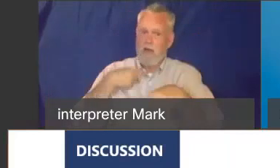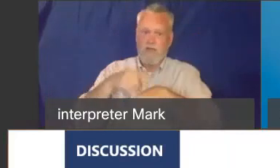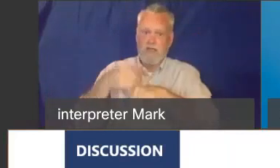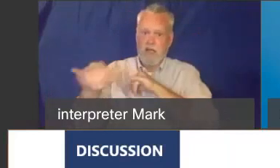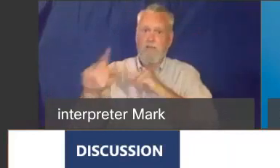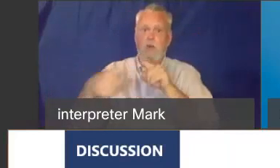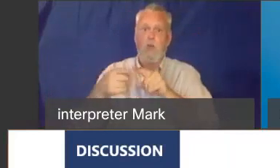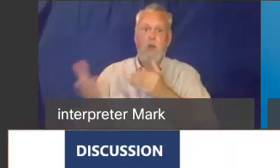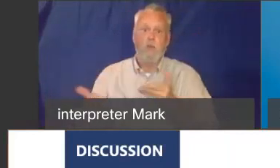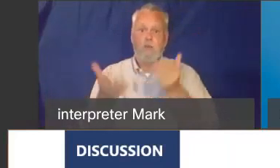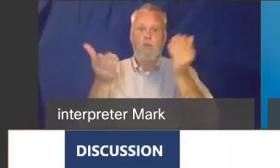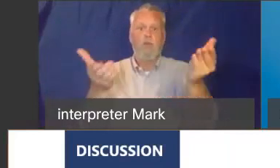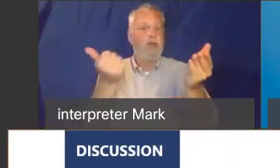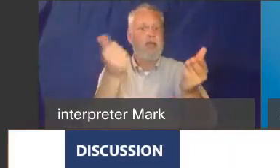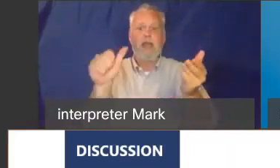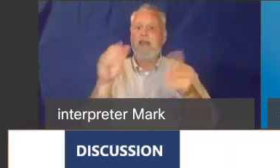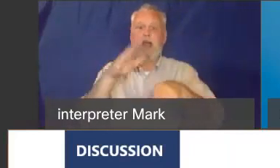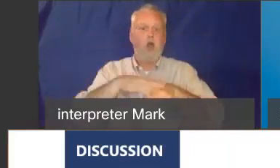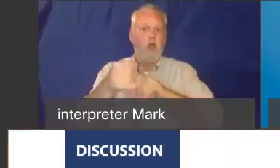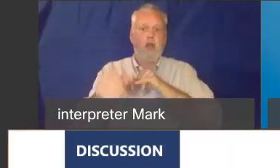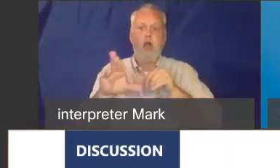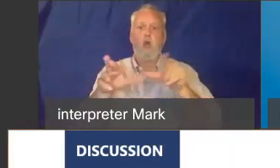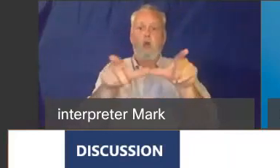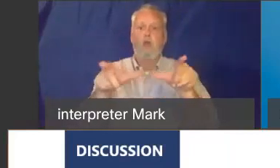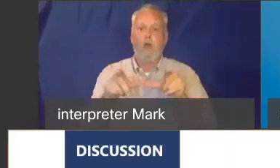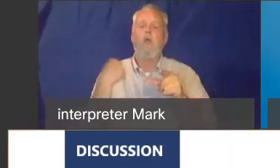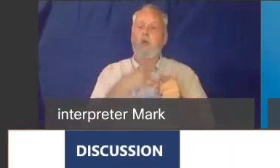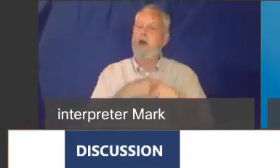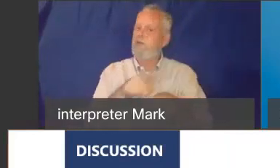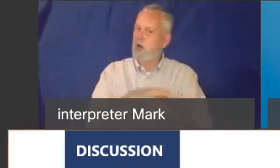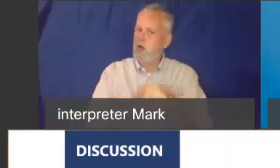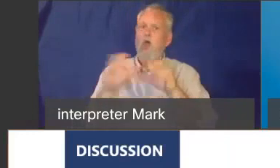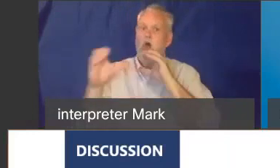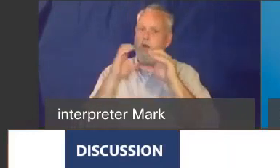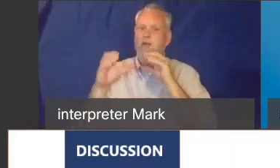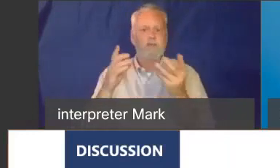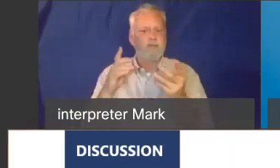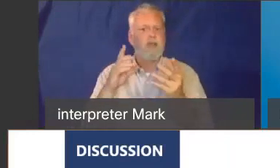Anything else on line or locations, but but we're, we're having a long conversation and it's about city policy too. So.